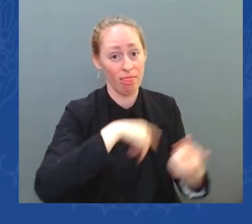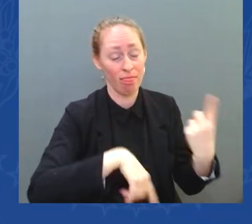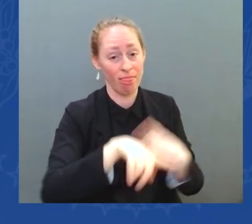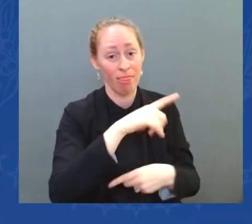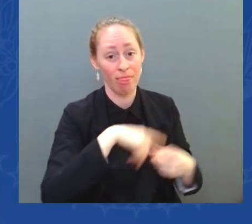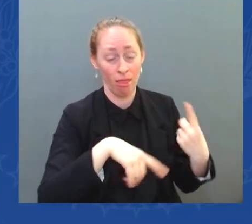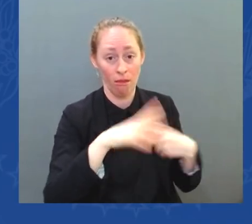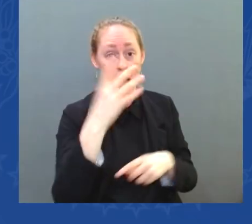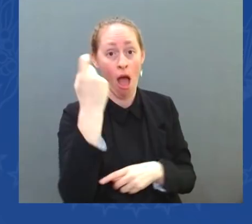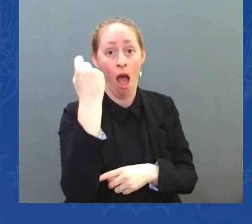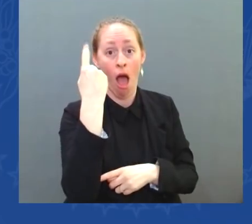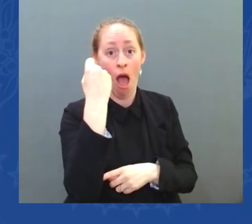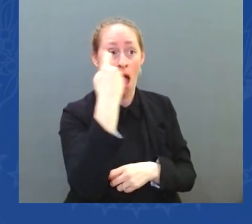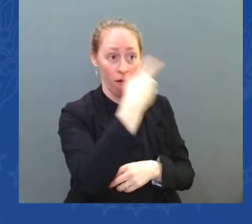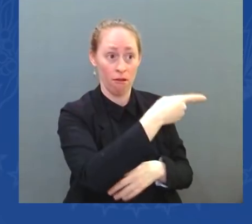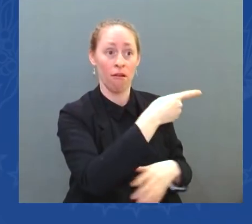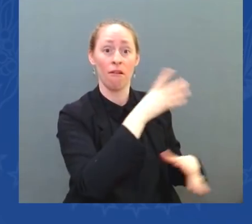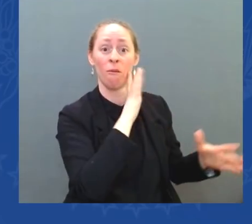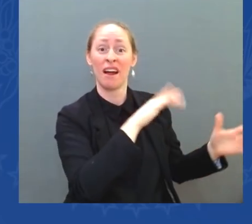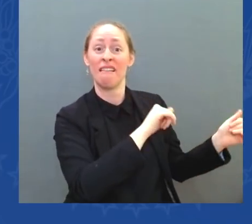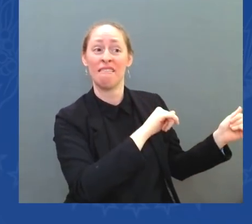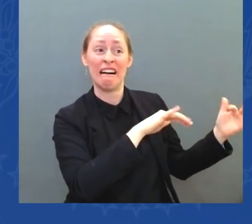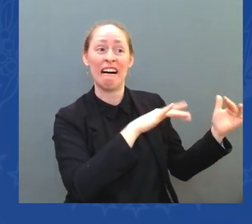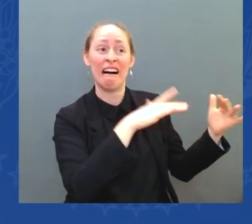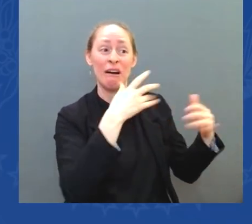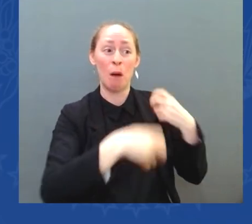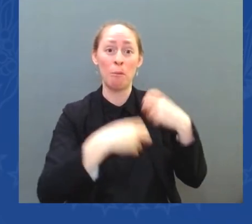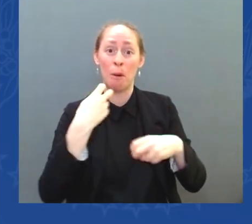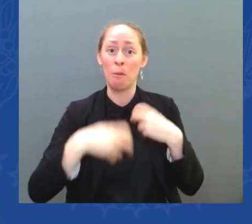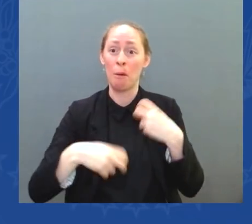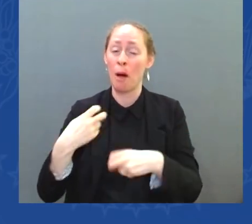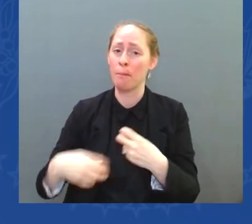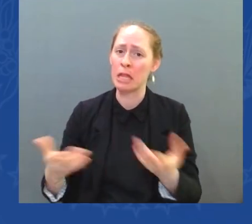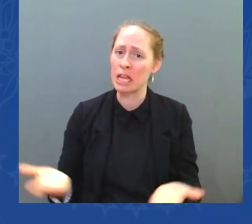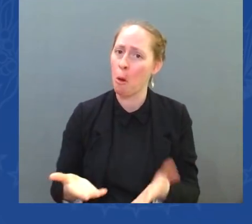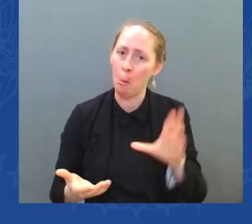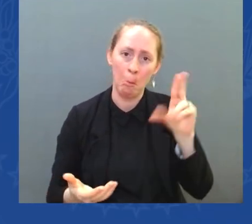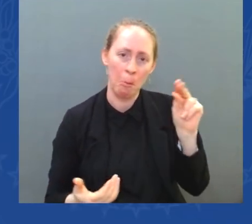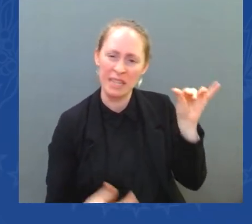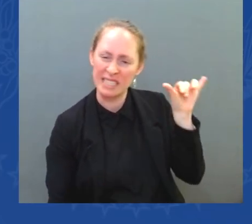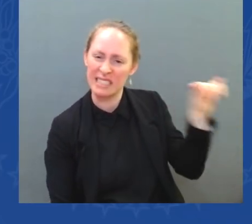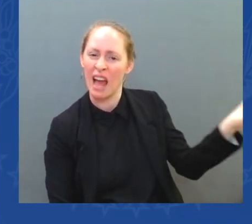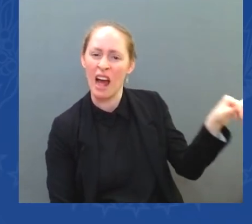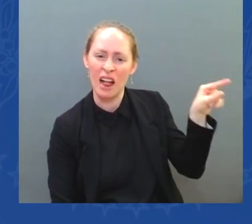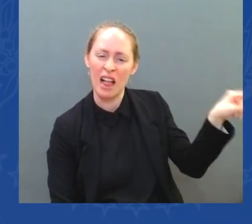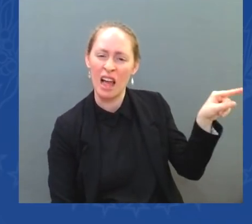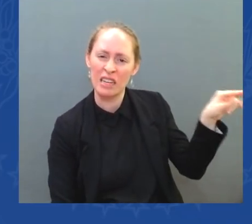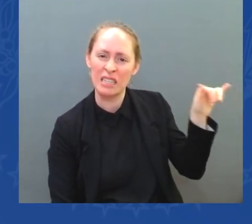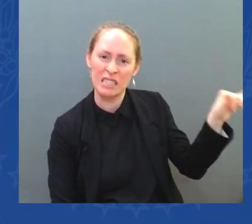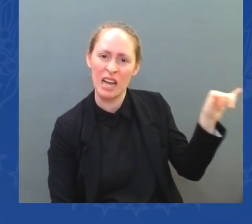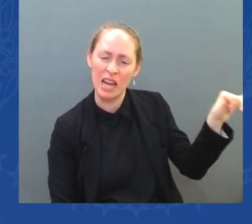that have begun to bring prices down a little bit as a result of countries acting together to release these reserves.